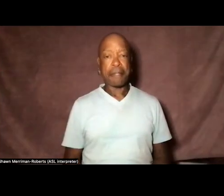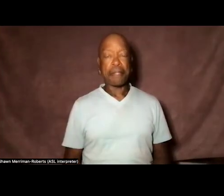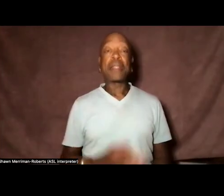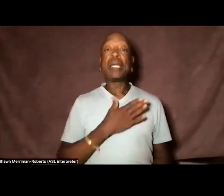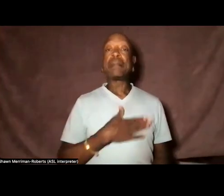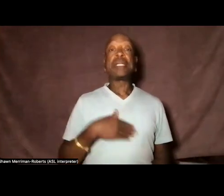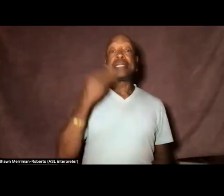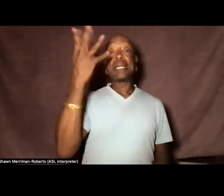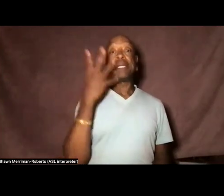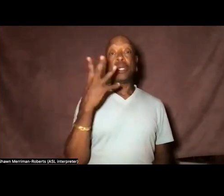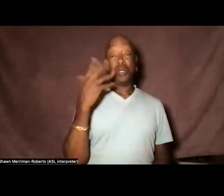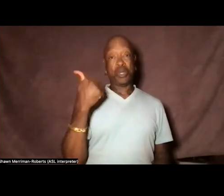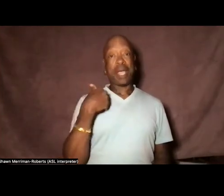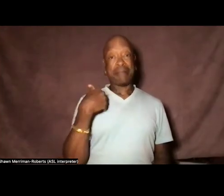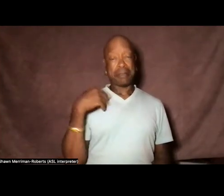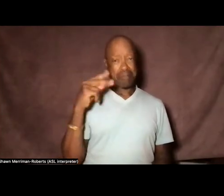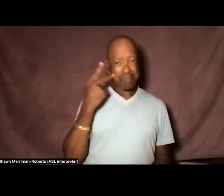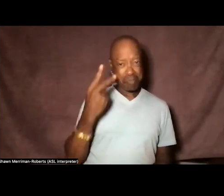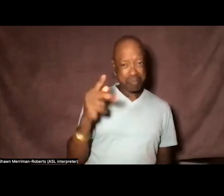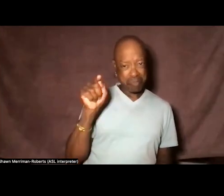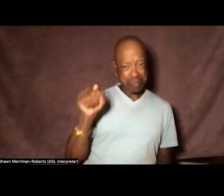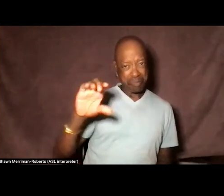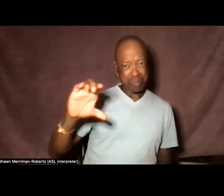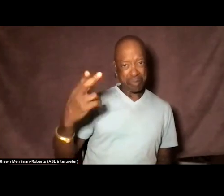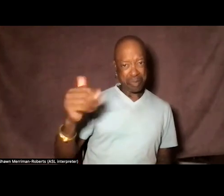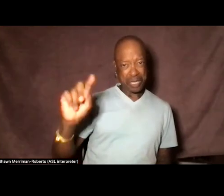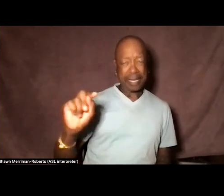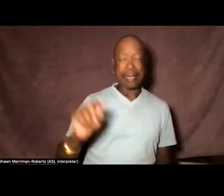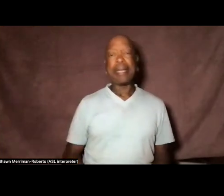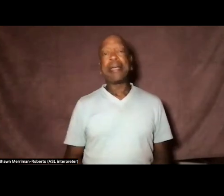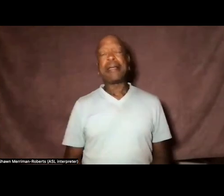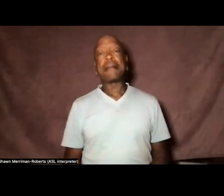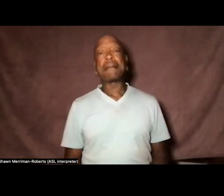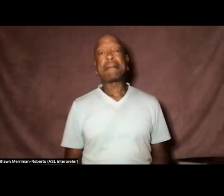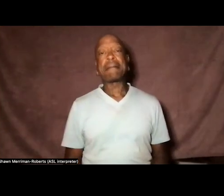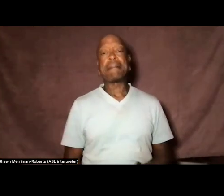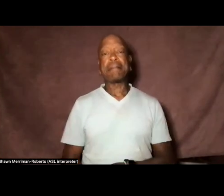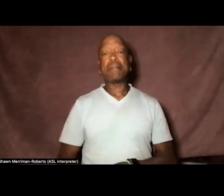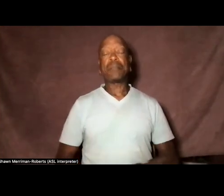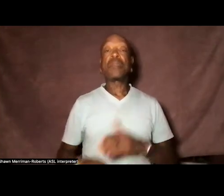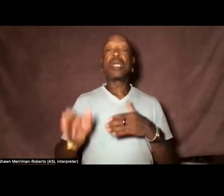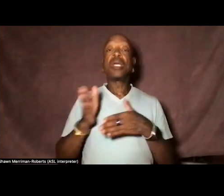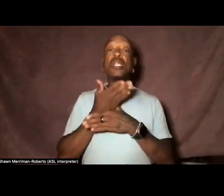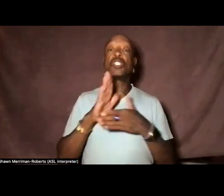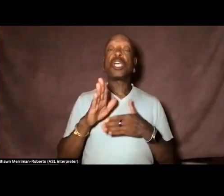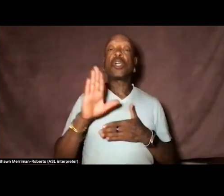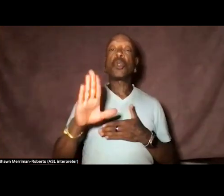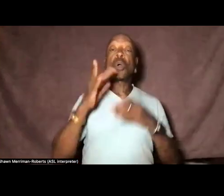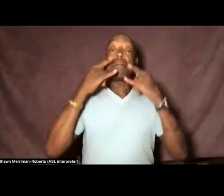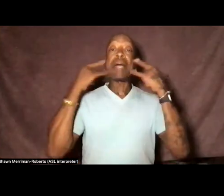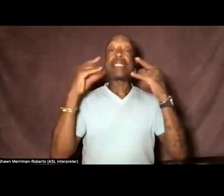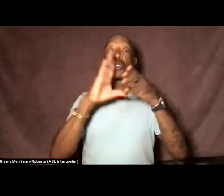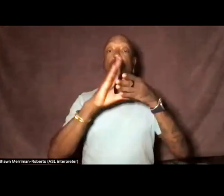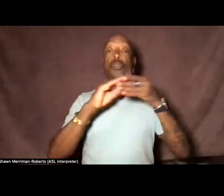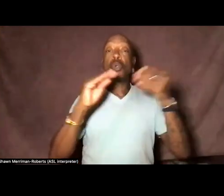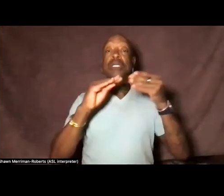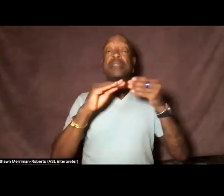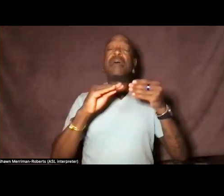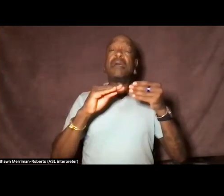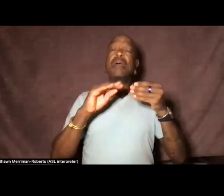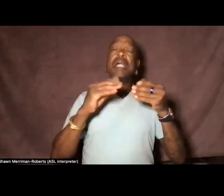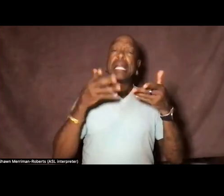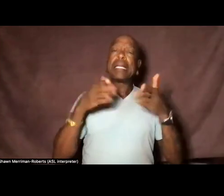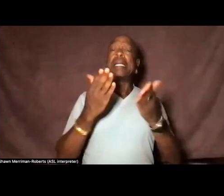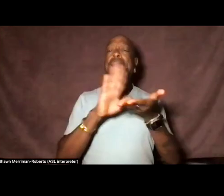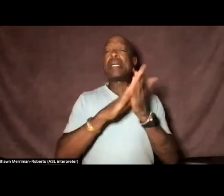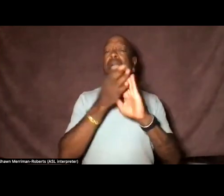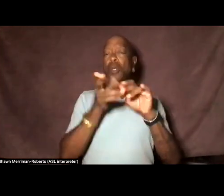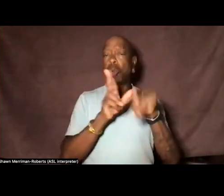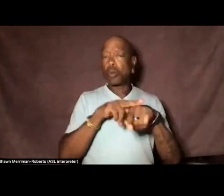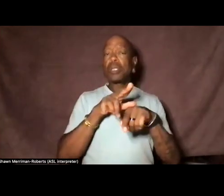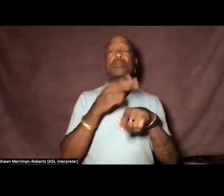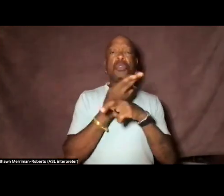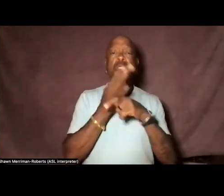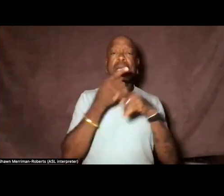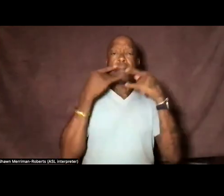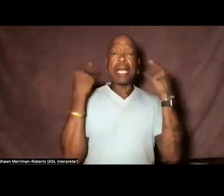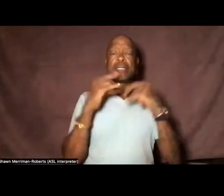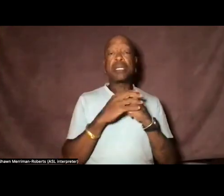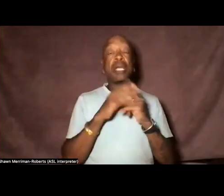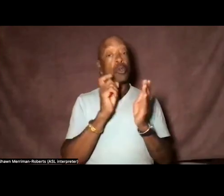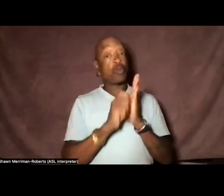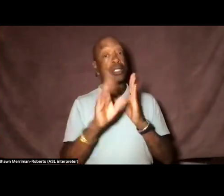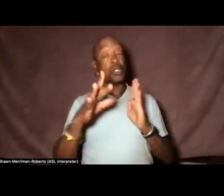it and share your mask selfies normalize masking and write to your elected official